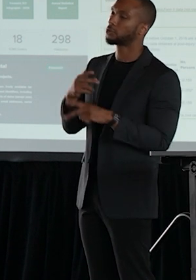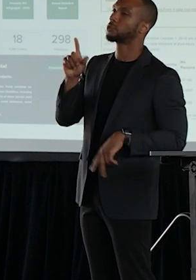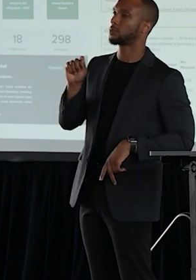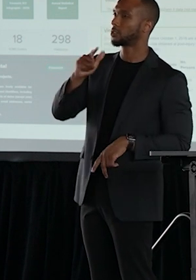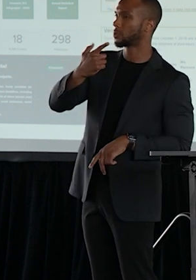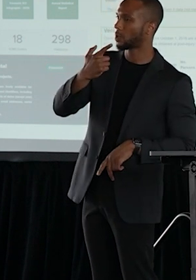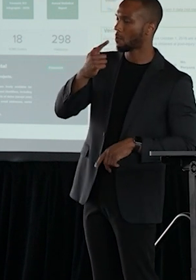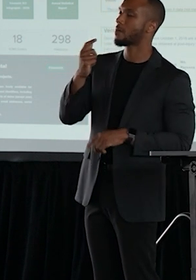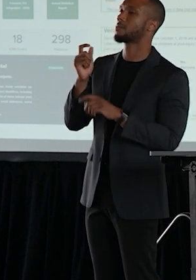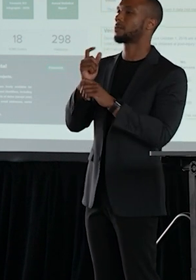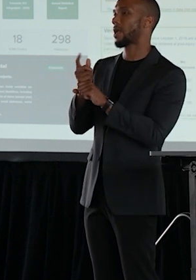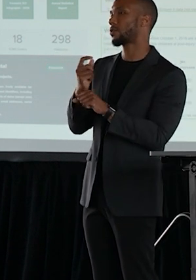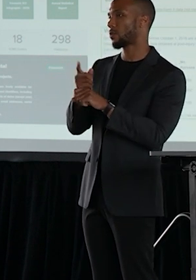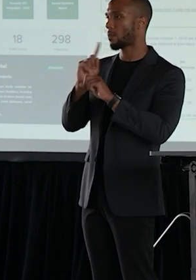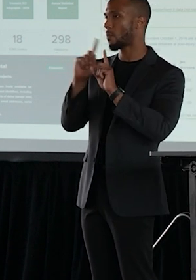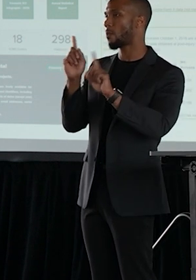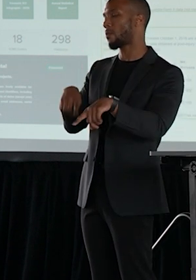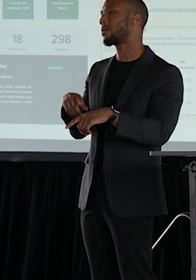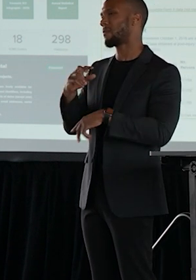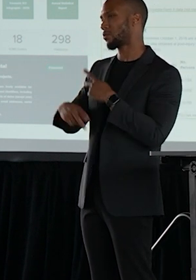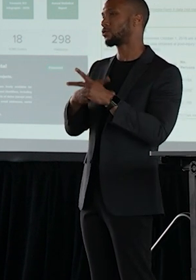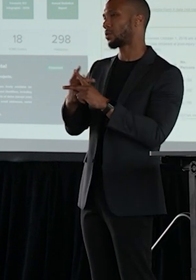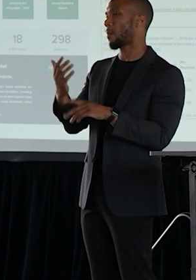annual report. Version These are going back from the beginning up